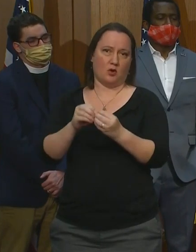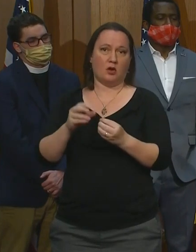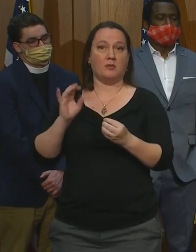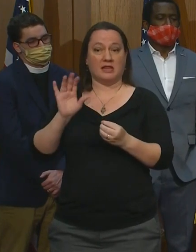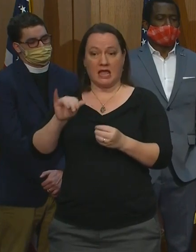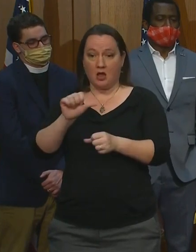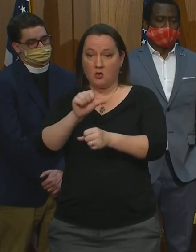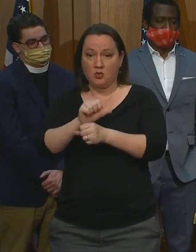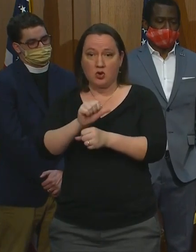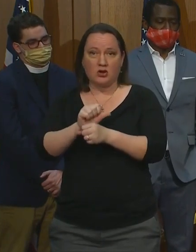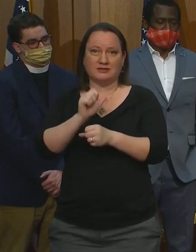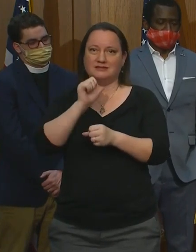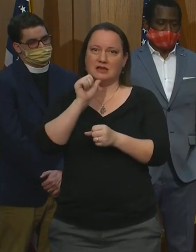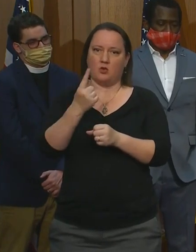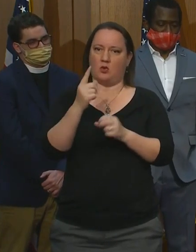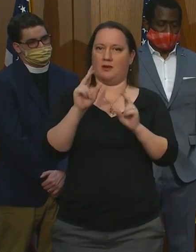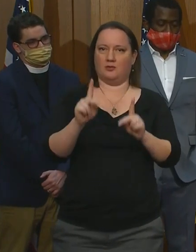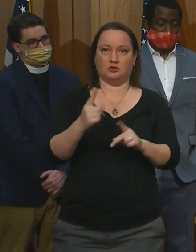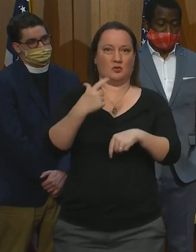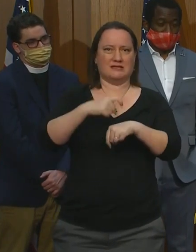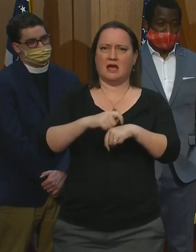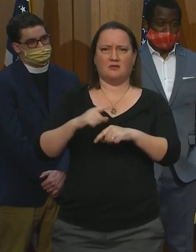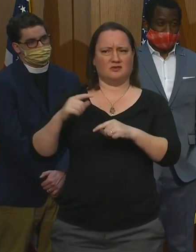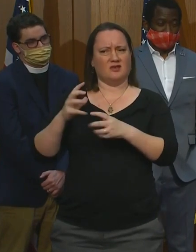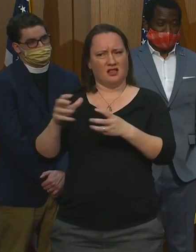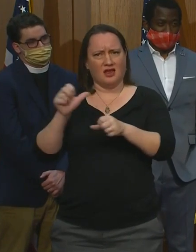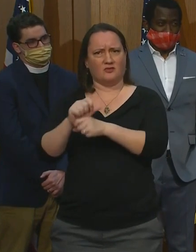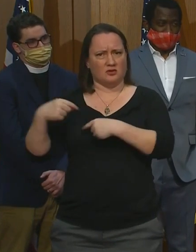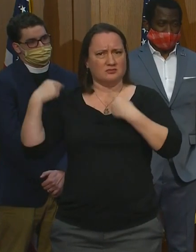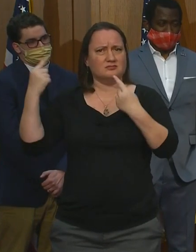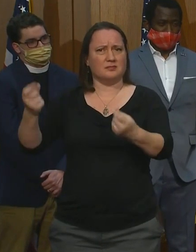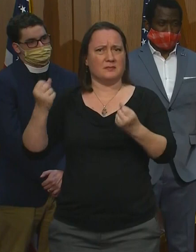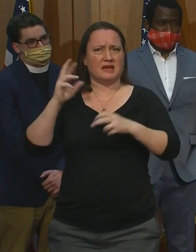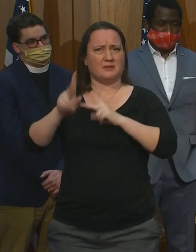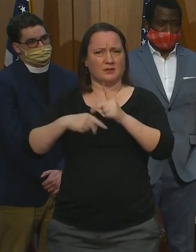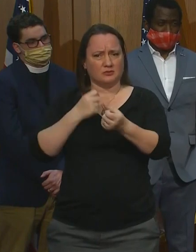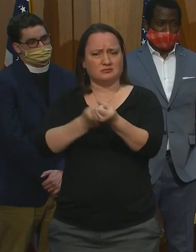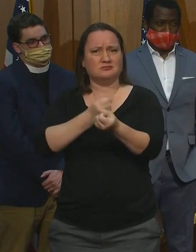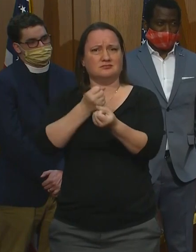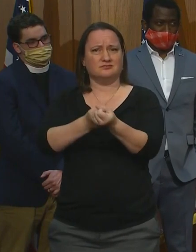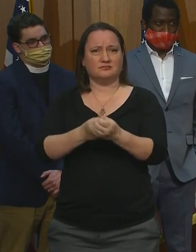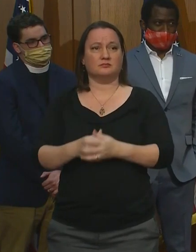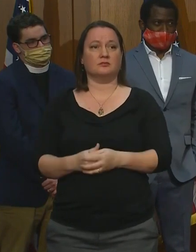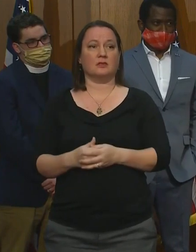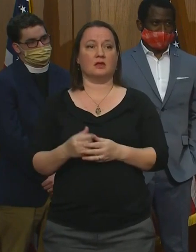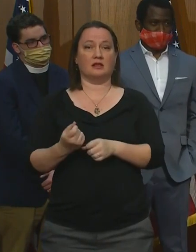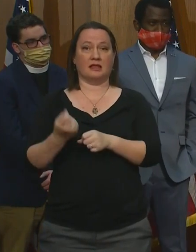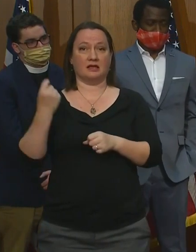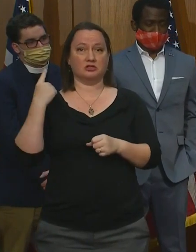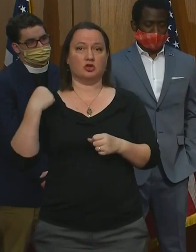THE CULMINATION THE WORK OF SO MANY PEOPLE. OVER SO LONG A PERIOD OF TIME AND LAST YEAR IN